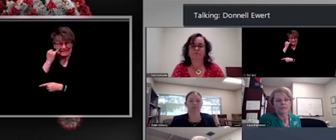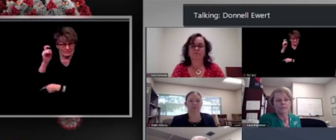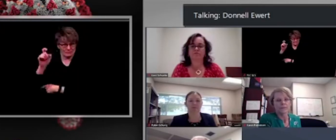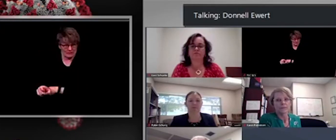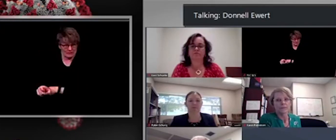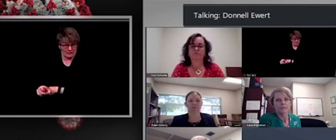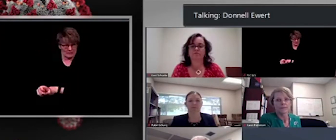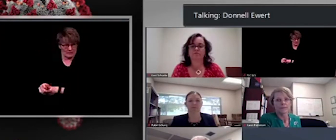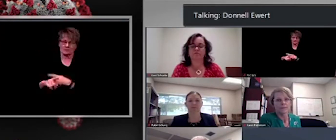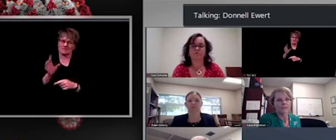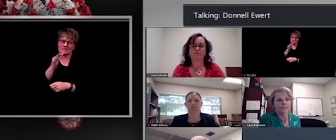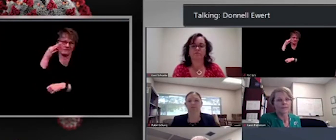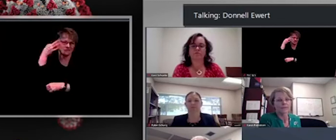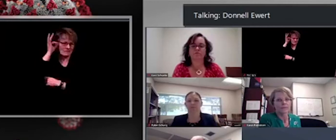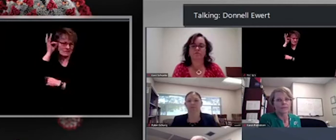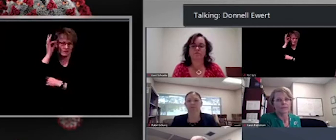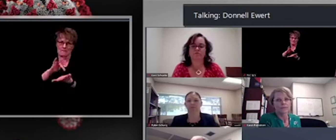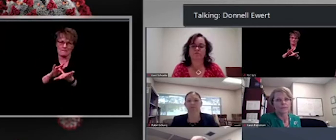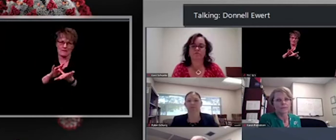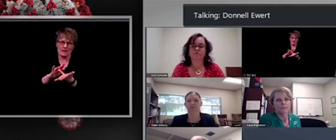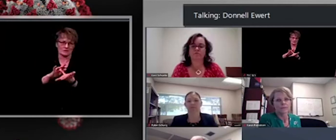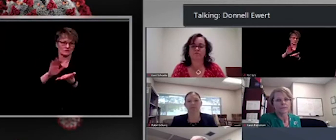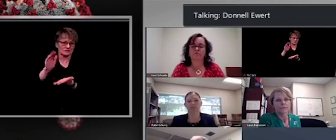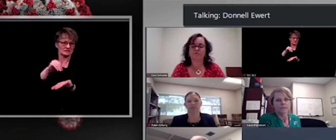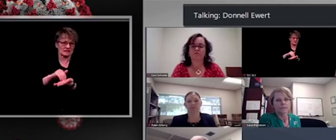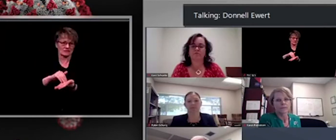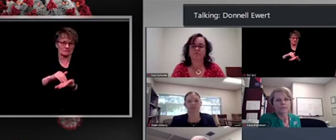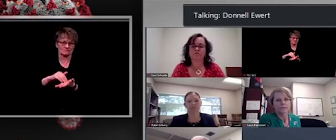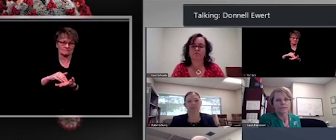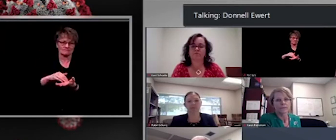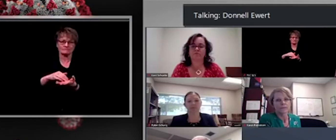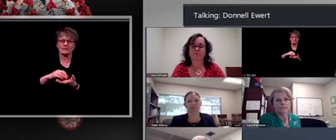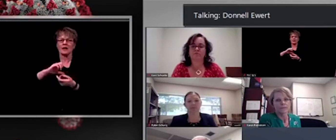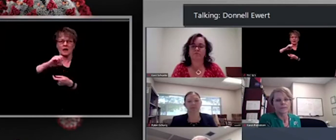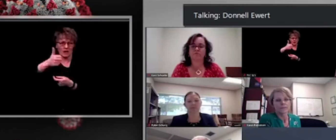elsewhere. I did want to mention also the incidents around the country is dramatically